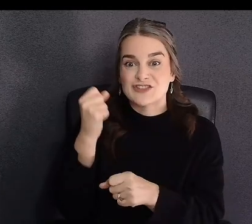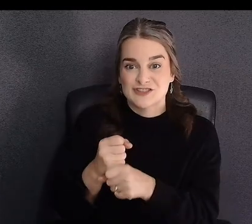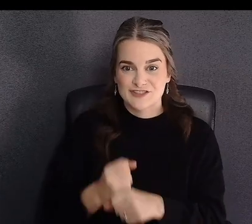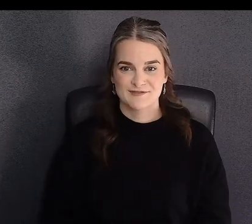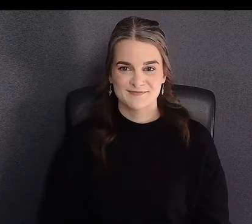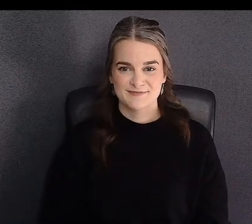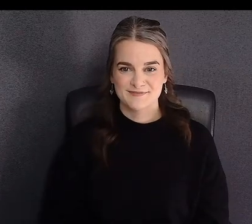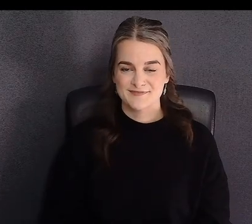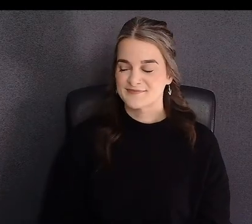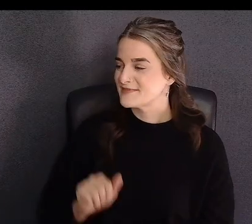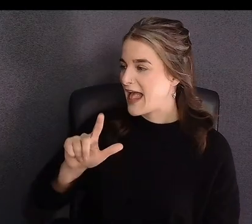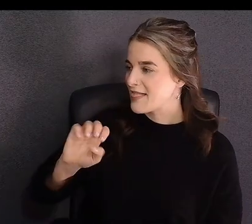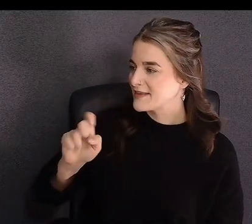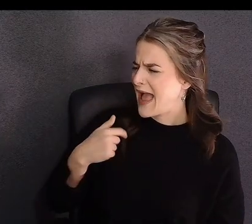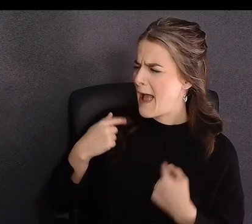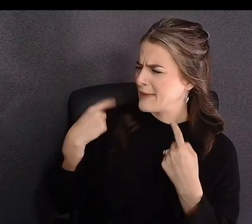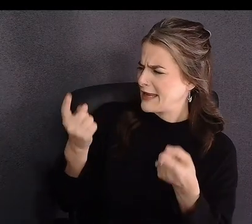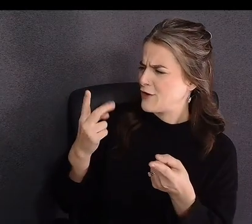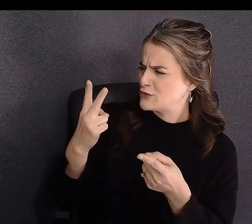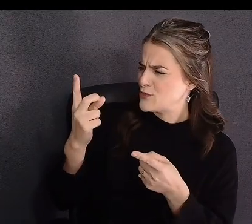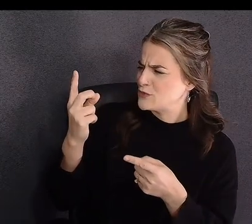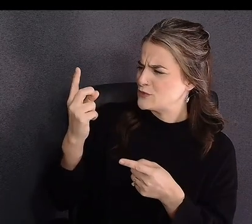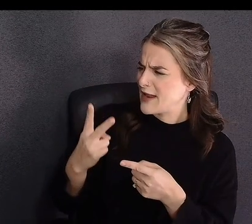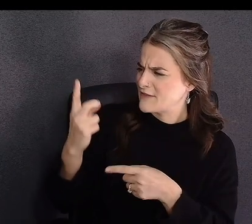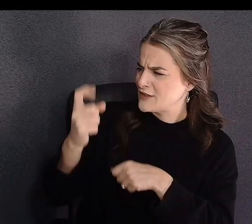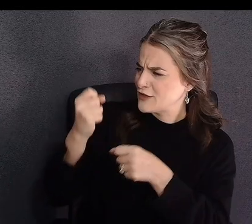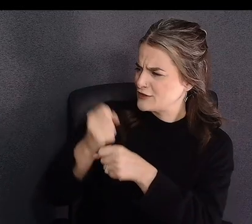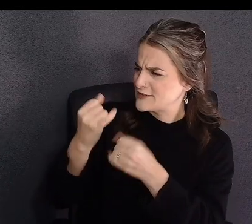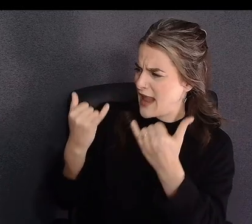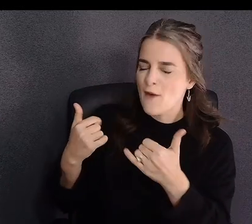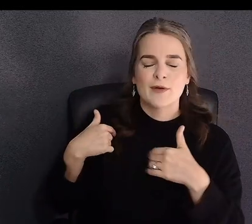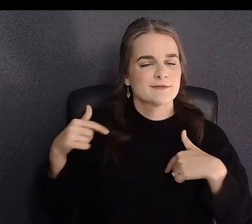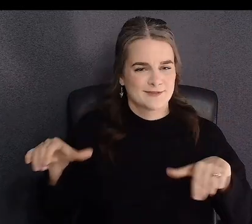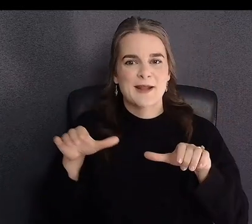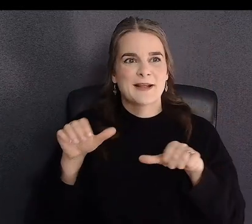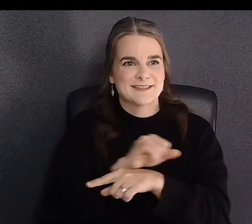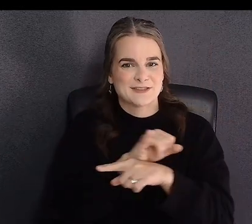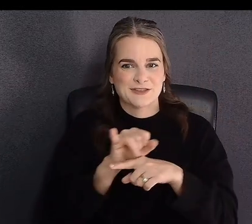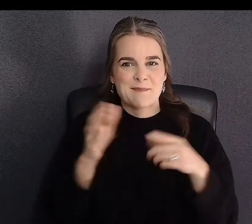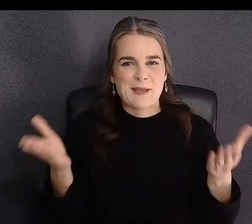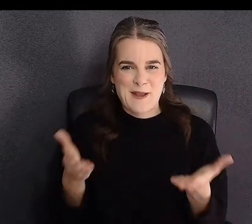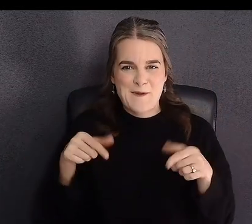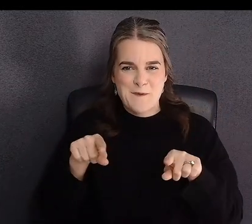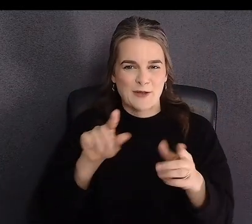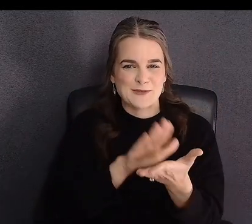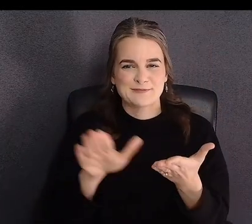Yeah, I've been at Magee for about 2 and 1/2 years now. I also did my internship here when I was in school.